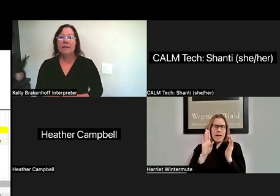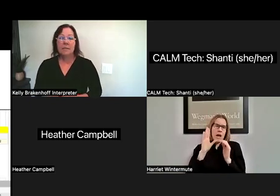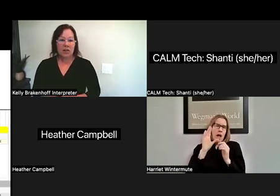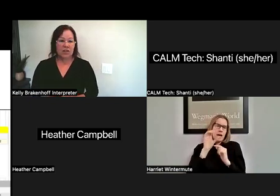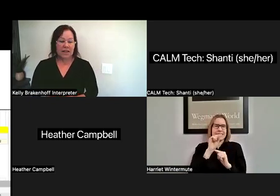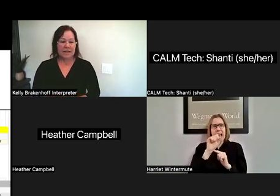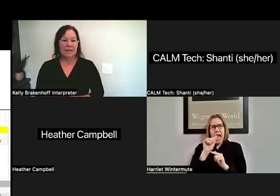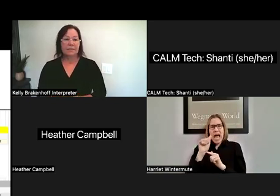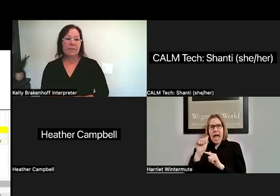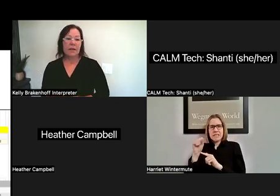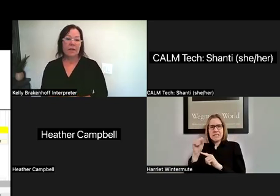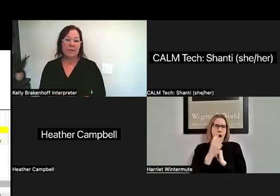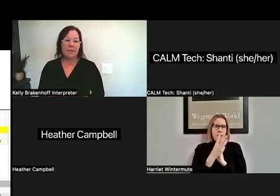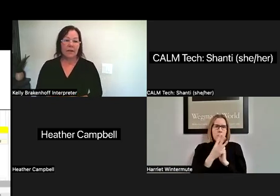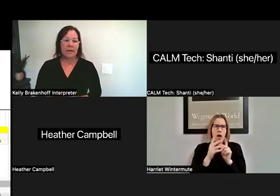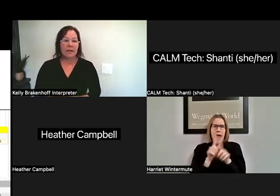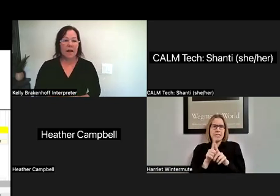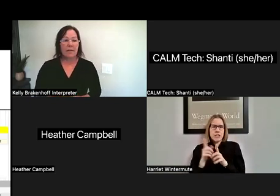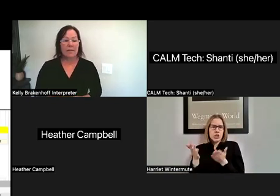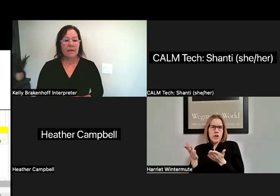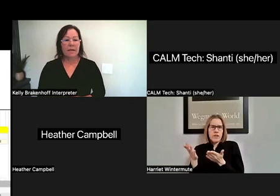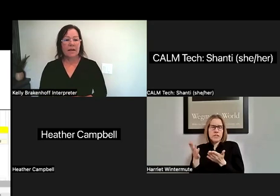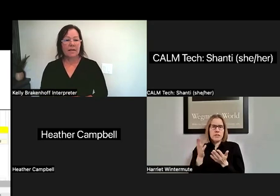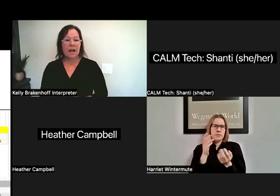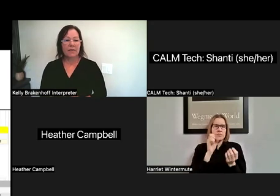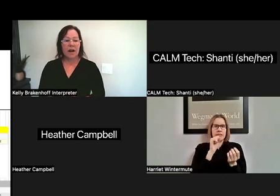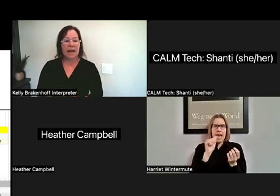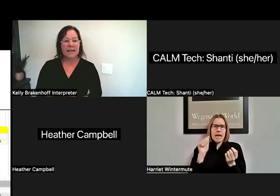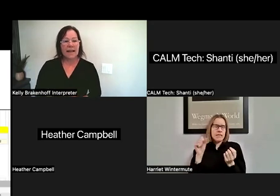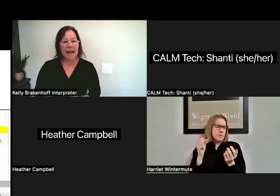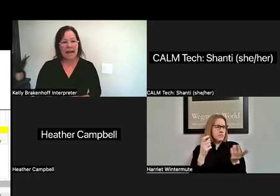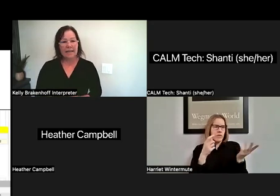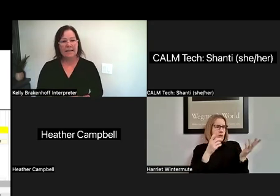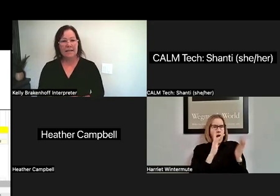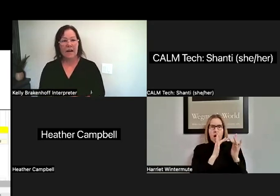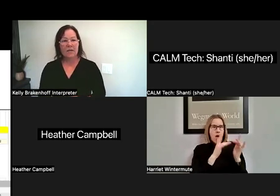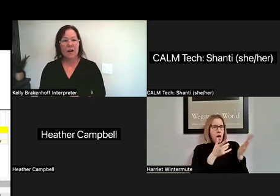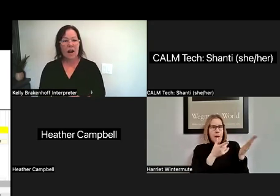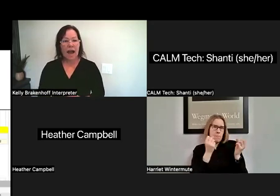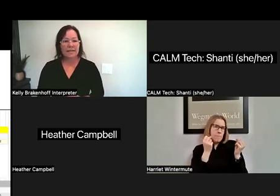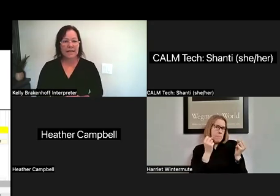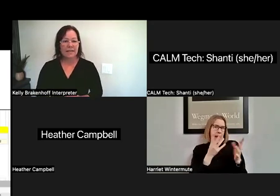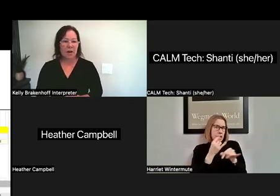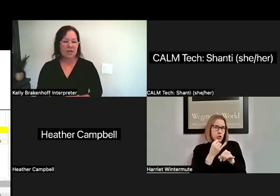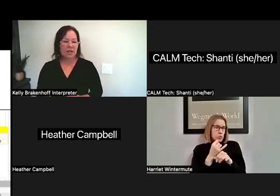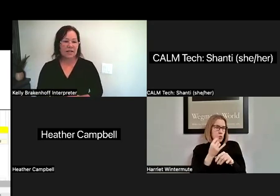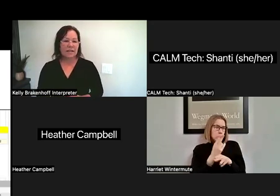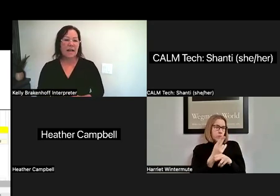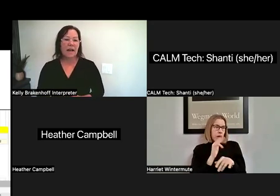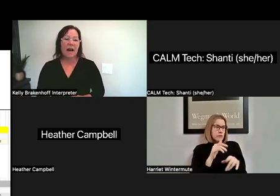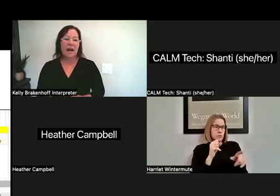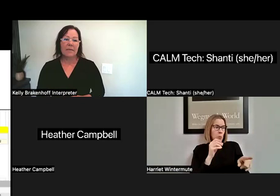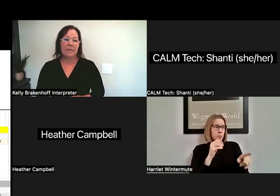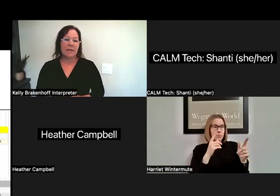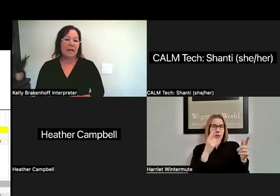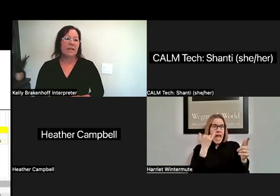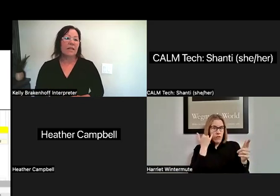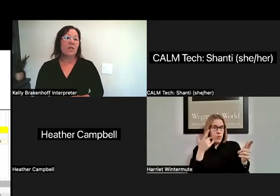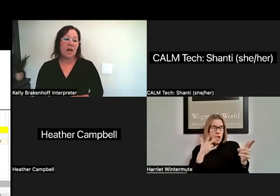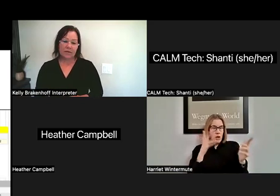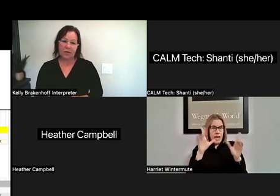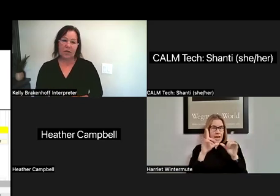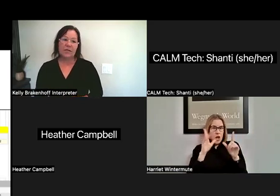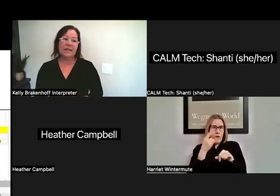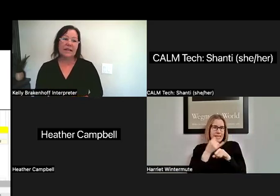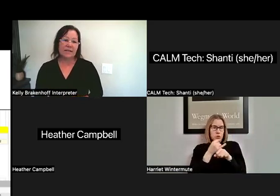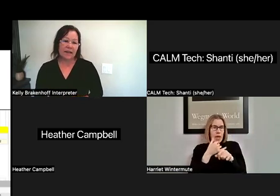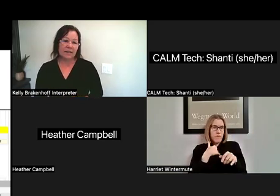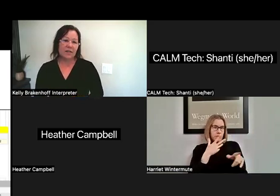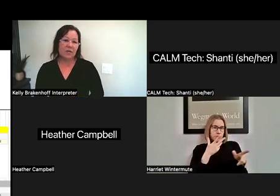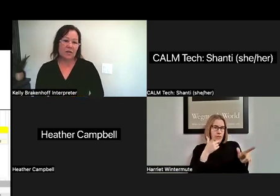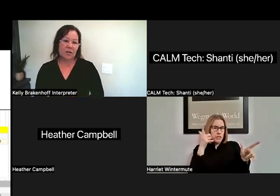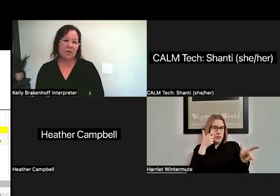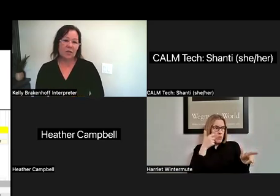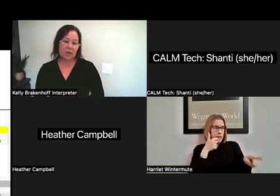Smart sheets. The software SAAS has these smart sheets. You can also use this as an institutional